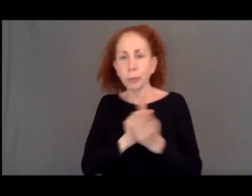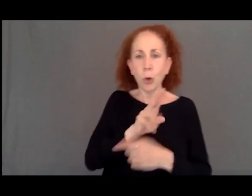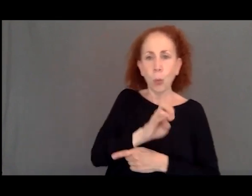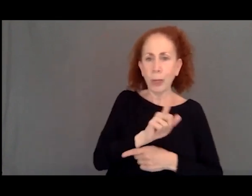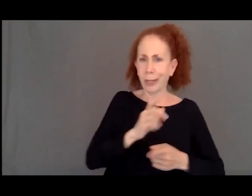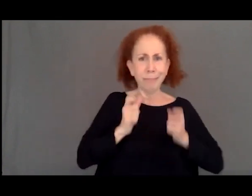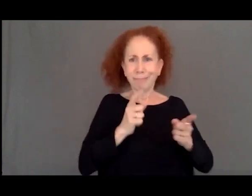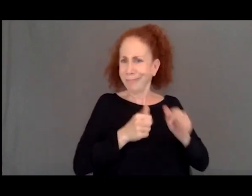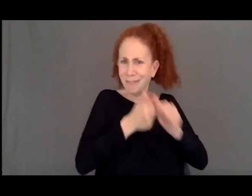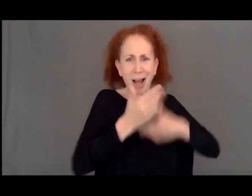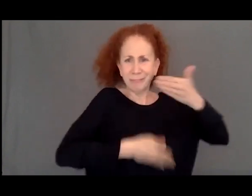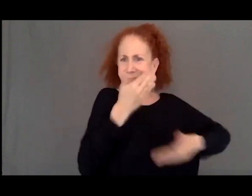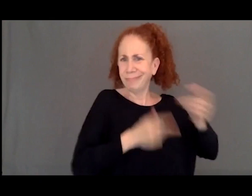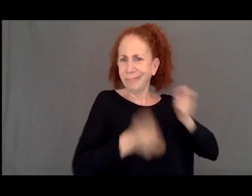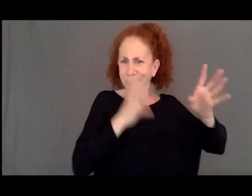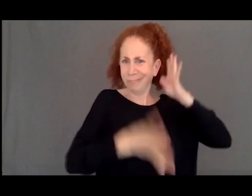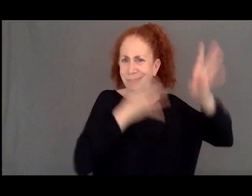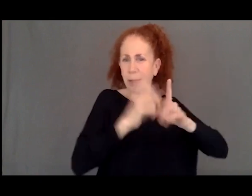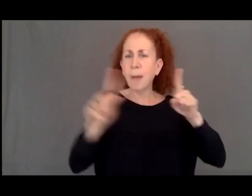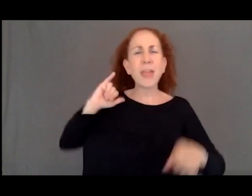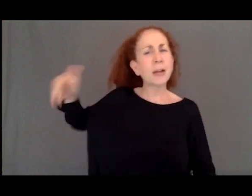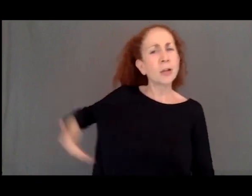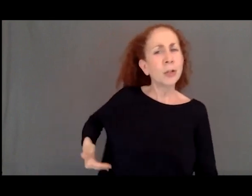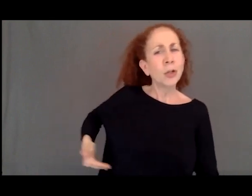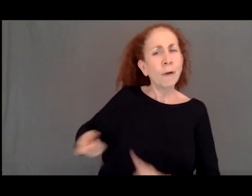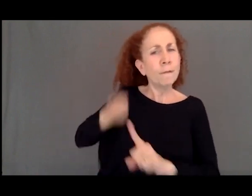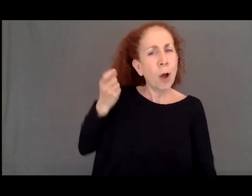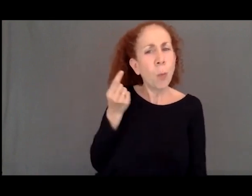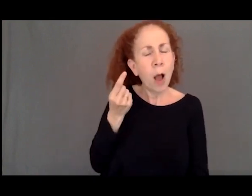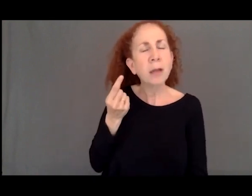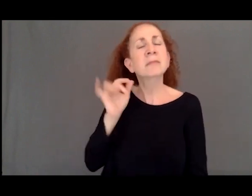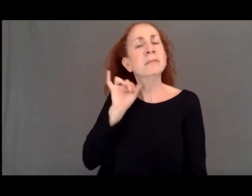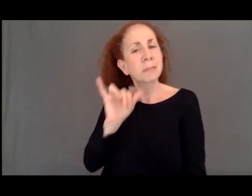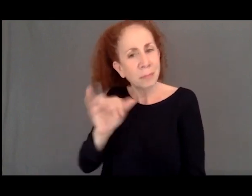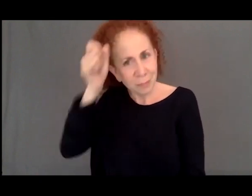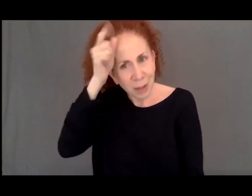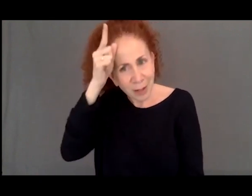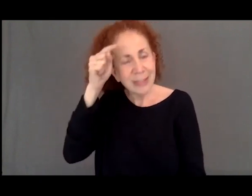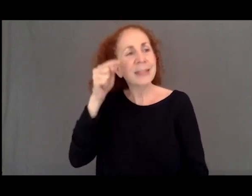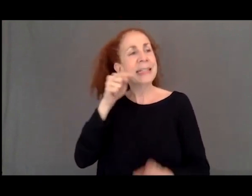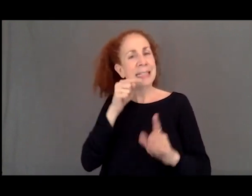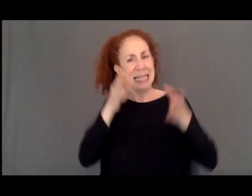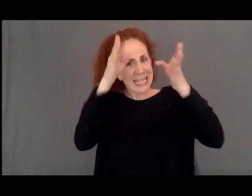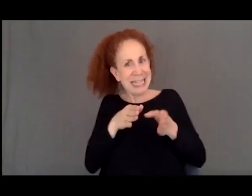I just get into that. But I think the intuition about that comes from this recognition that he does contain multitudes.